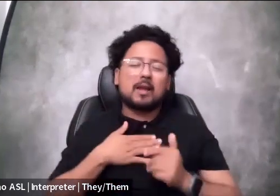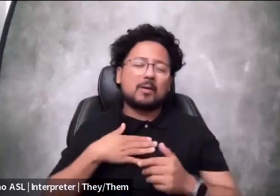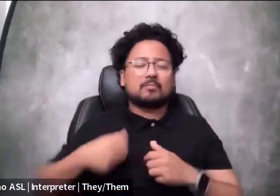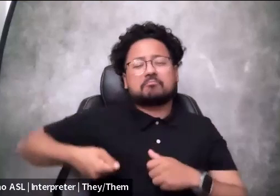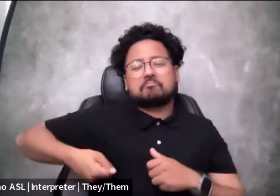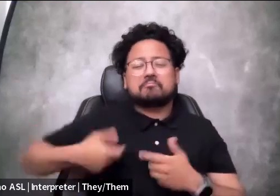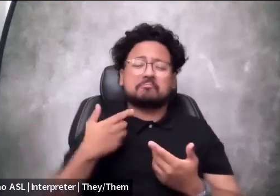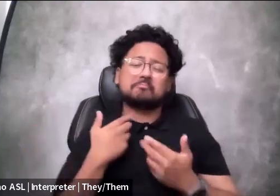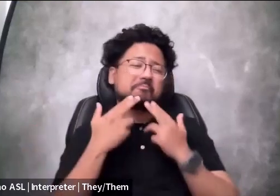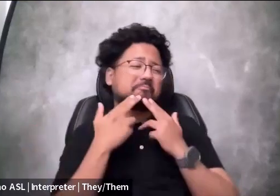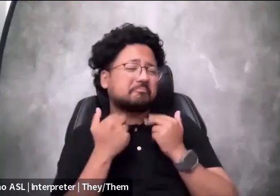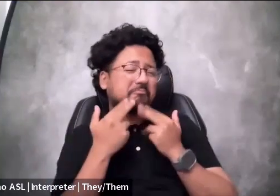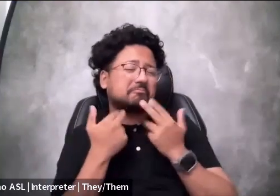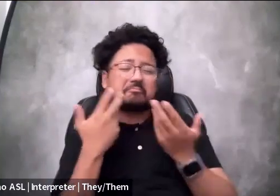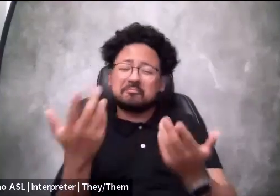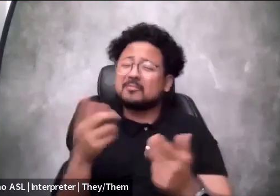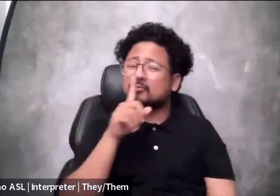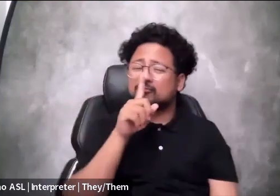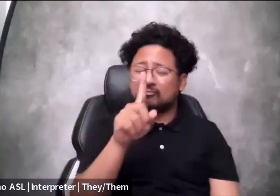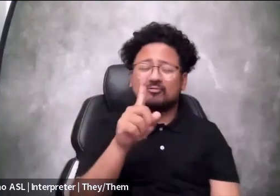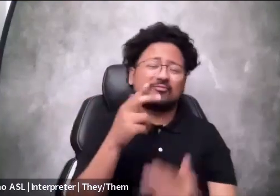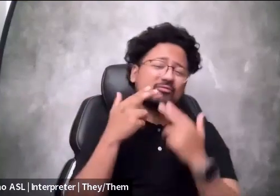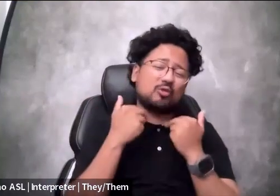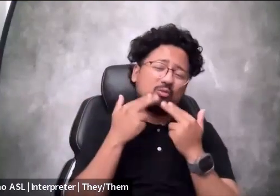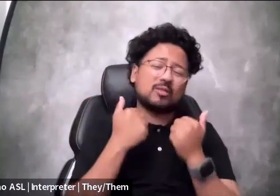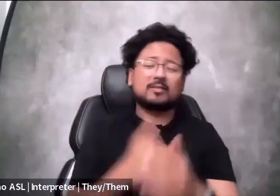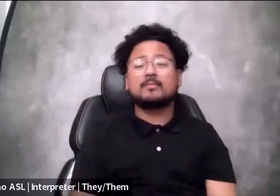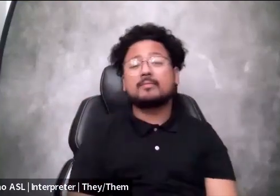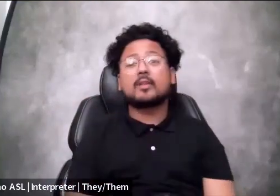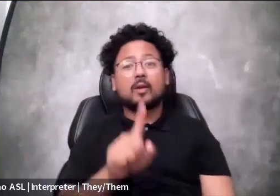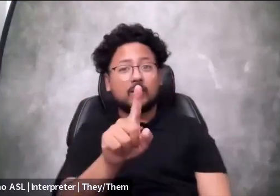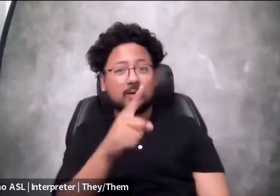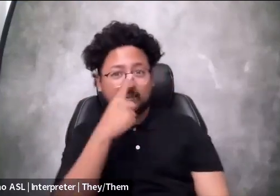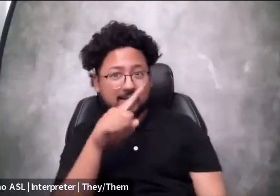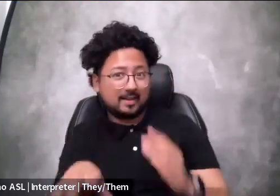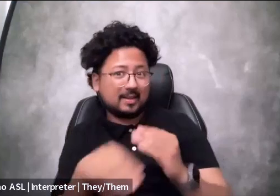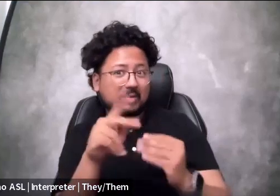Really? That is truly adorable. Though. Can I say something about Kelly? Yes.